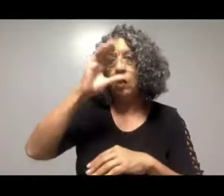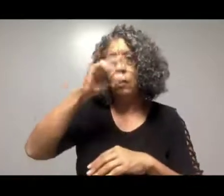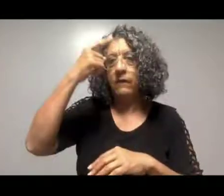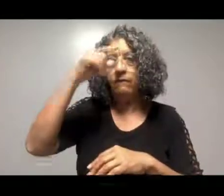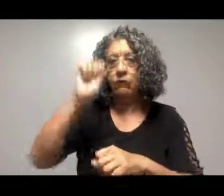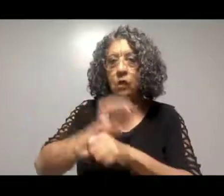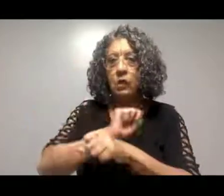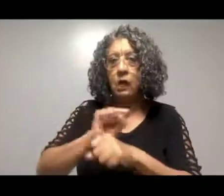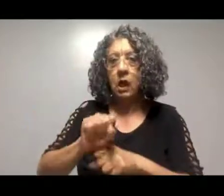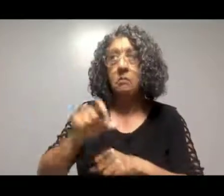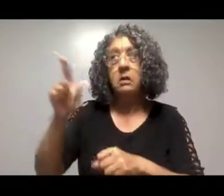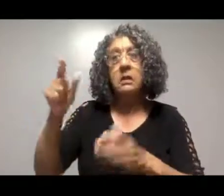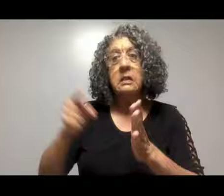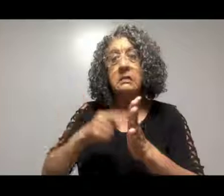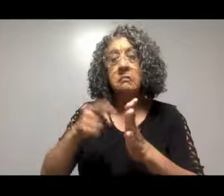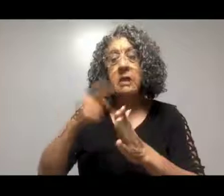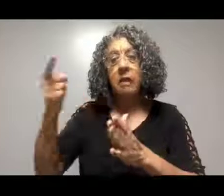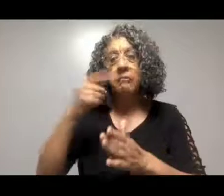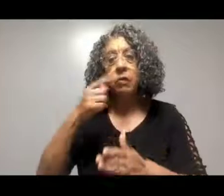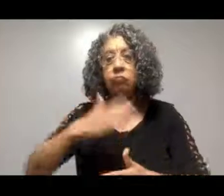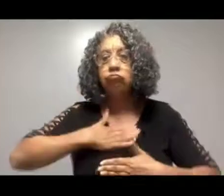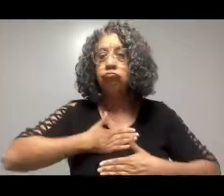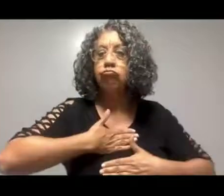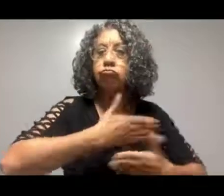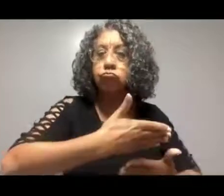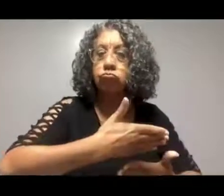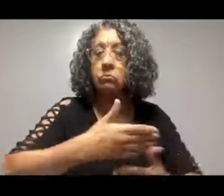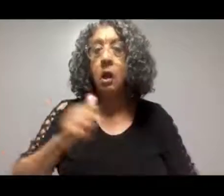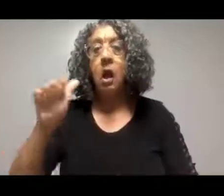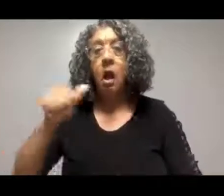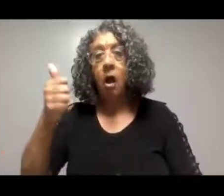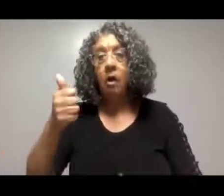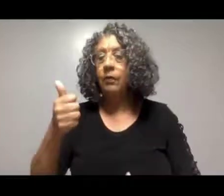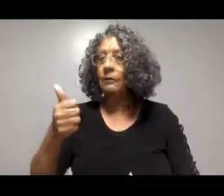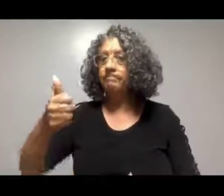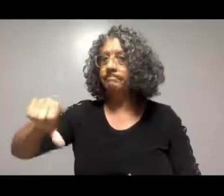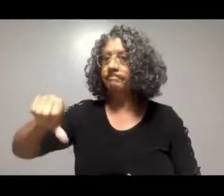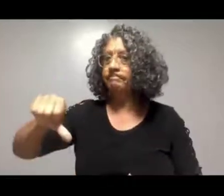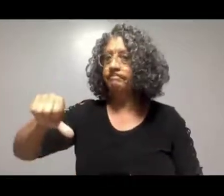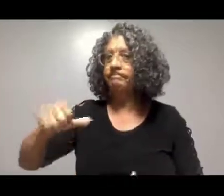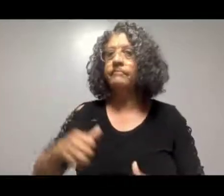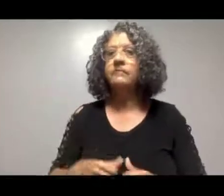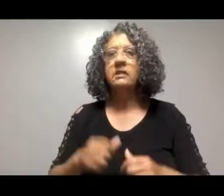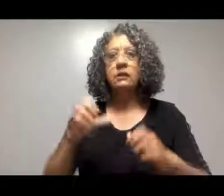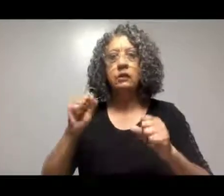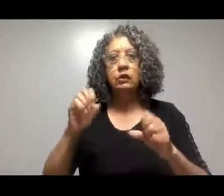and if you could use them for a reference because you're looking for a job. Some people